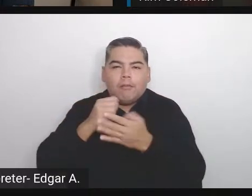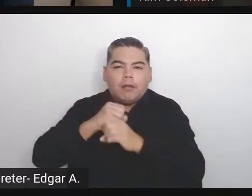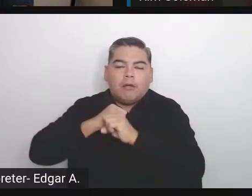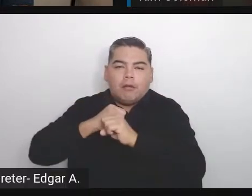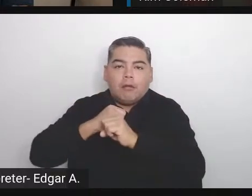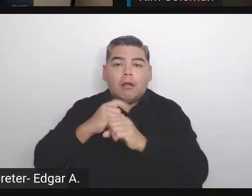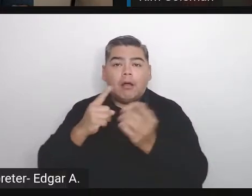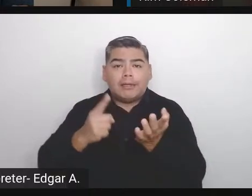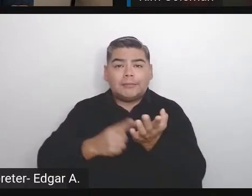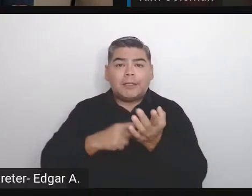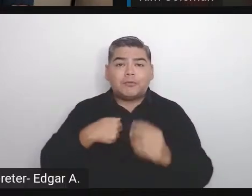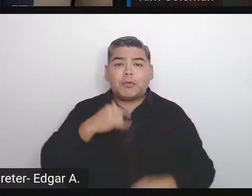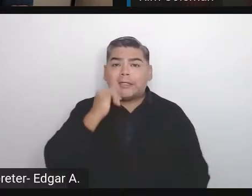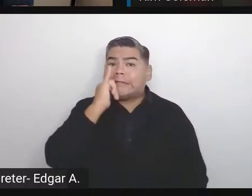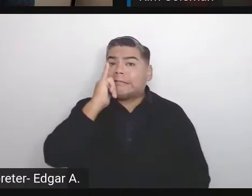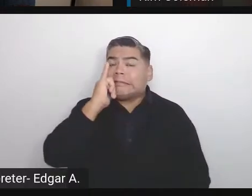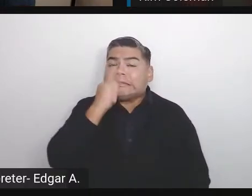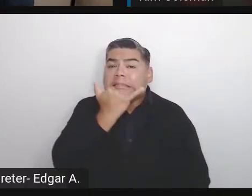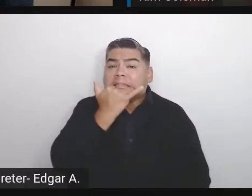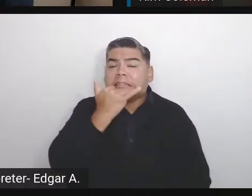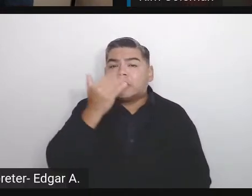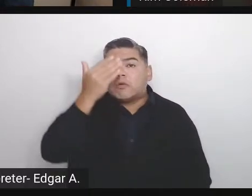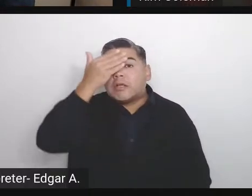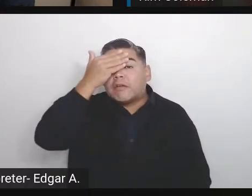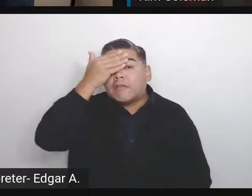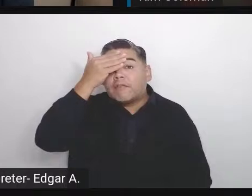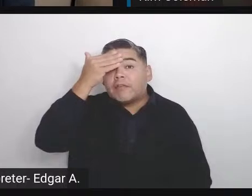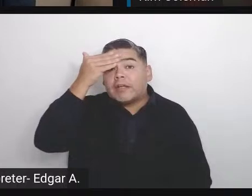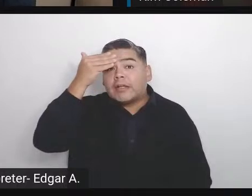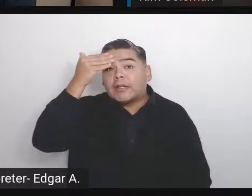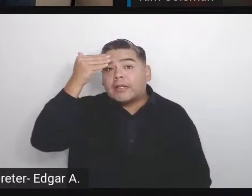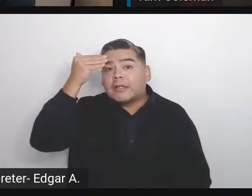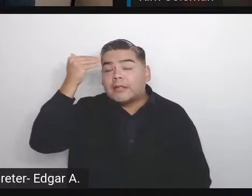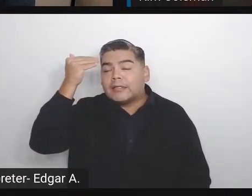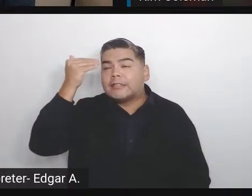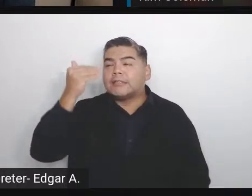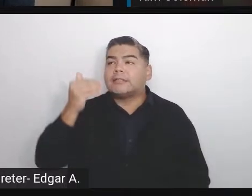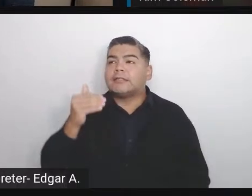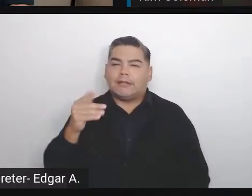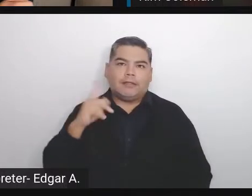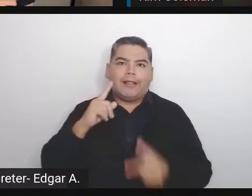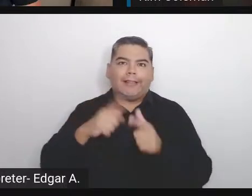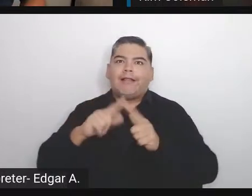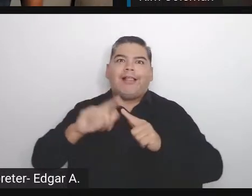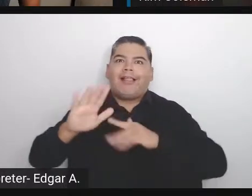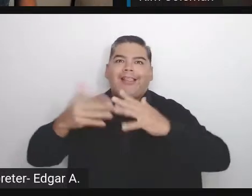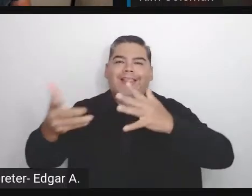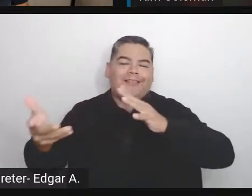The amount of them sometimes causes us to make an error and forget about something.